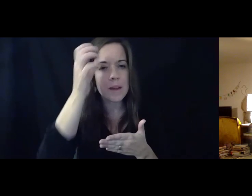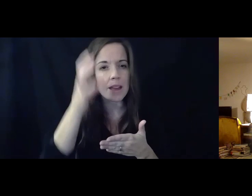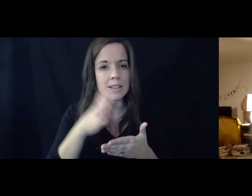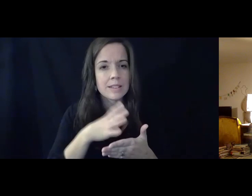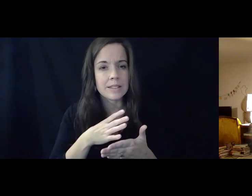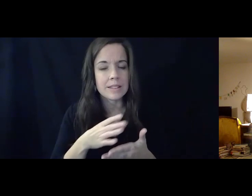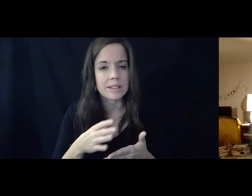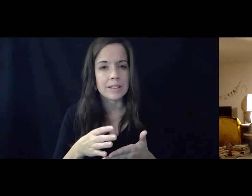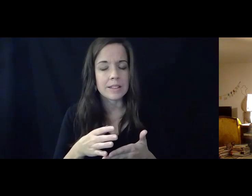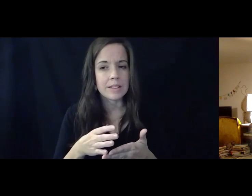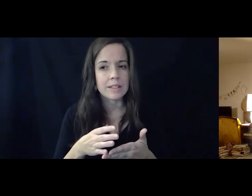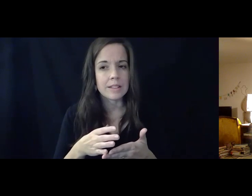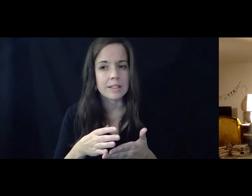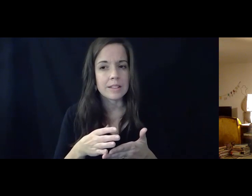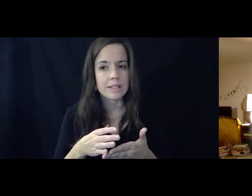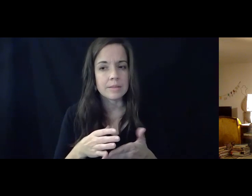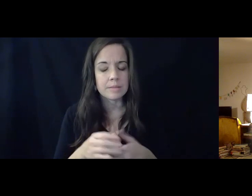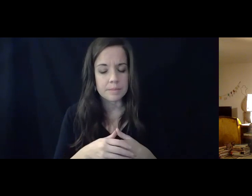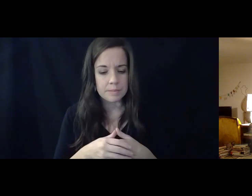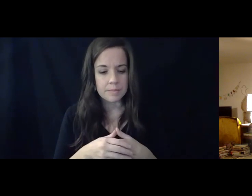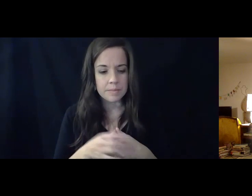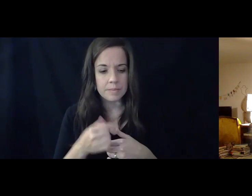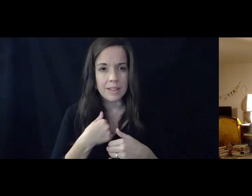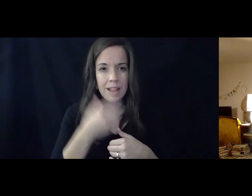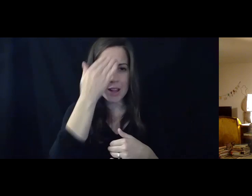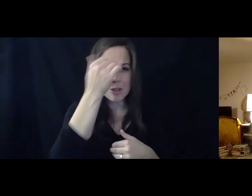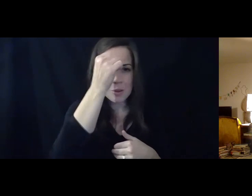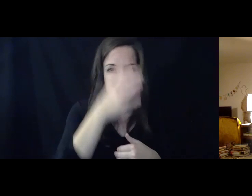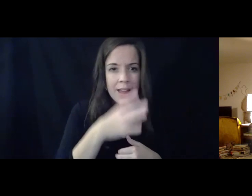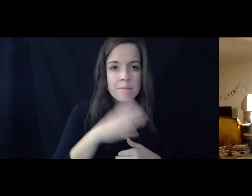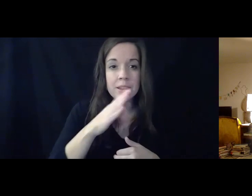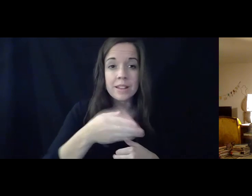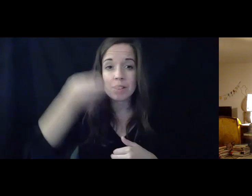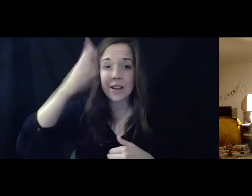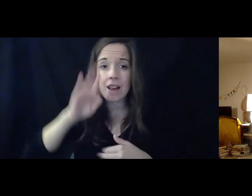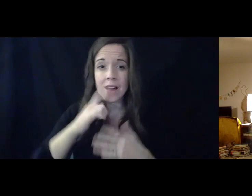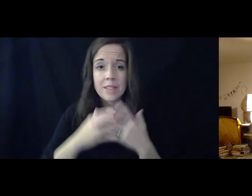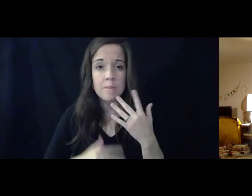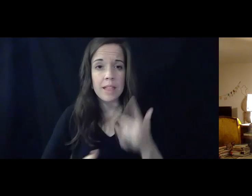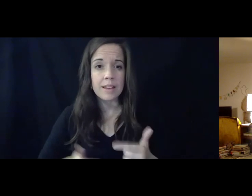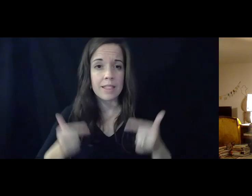I’ve known men but never a god that bled and lived. But I did.